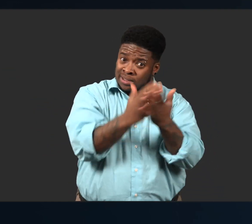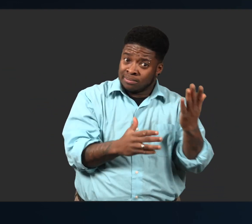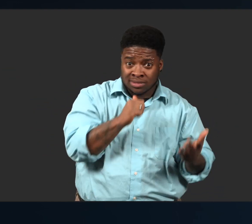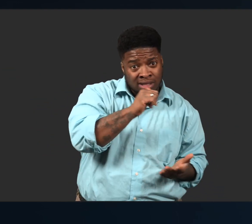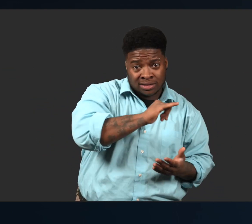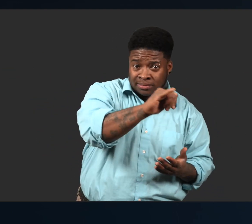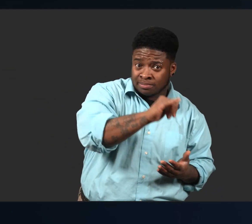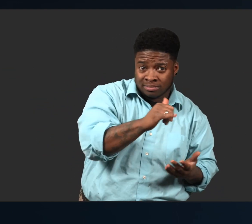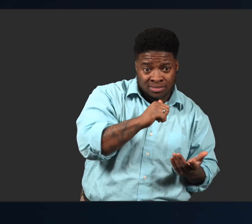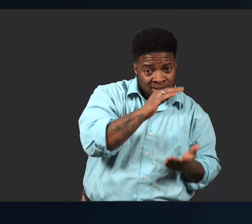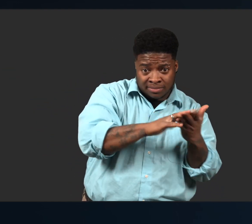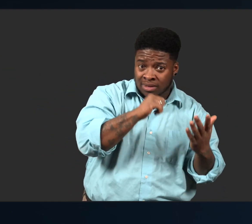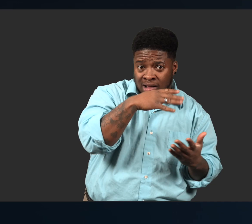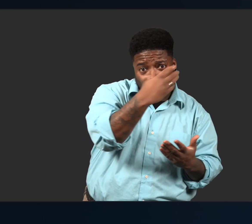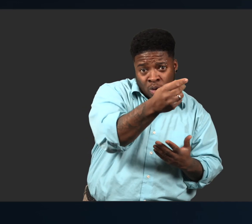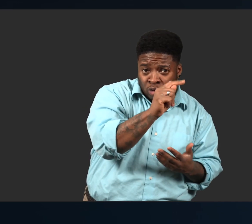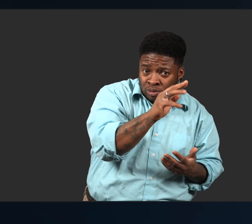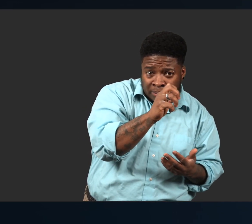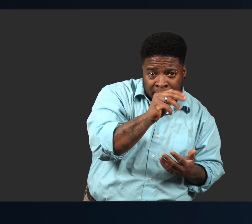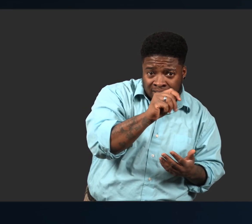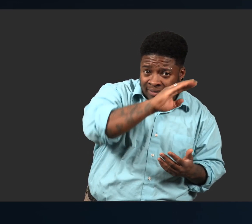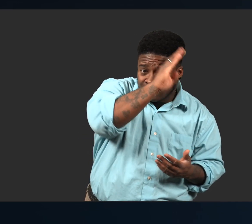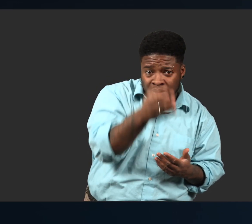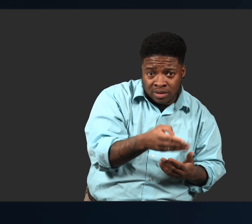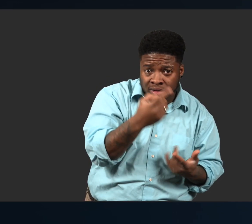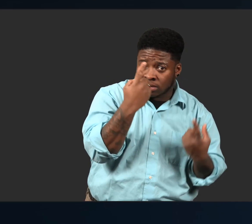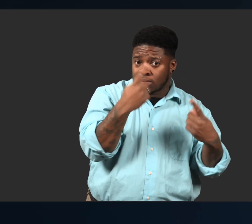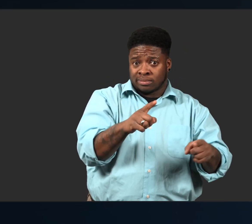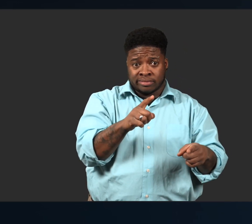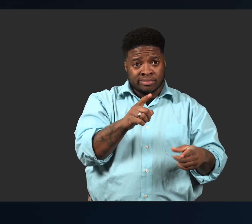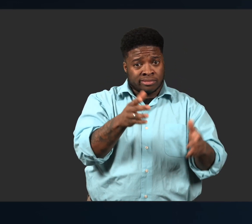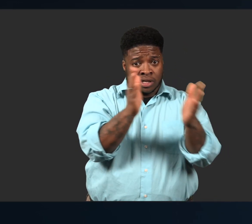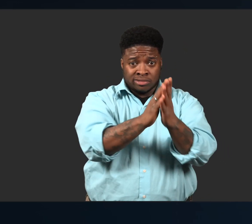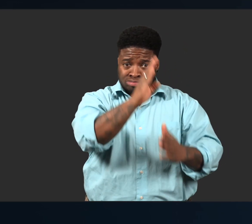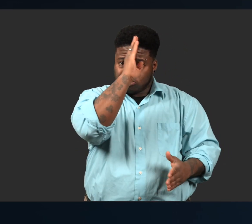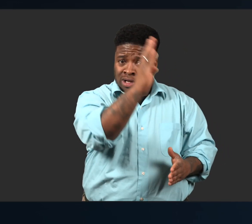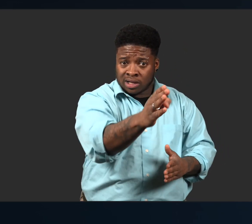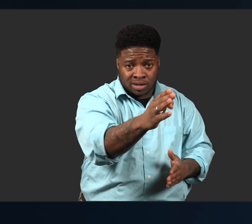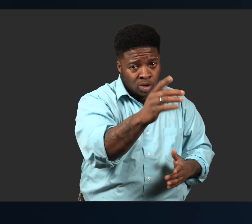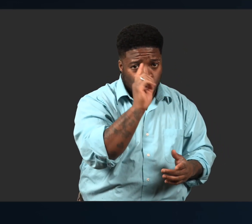and have gone through treatment. Others have chosen a different route and have never gone through a program